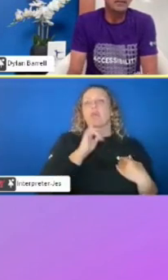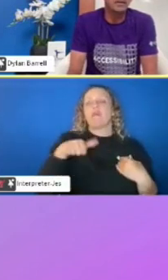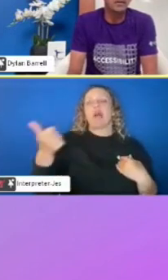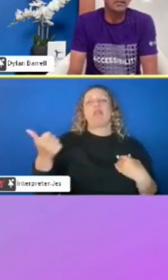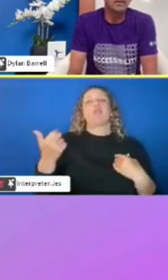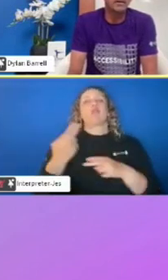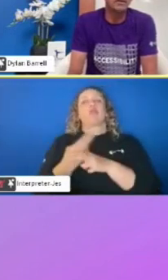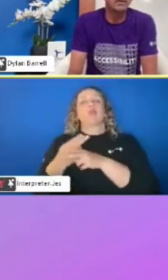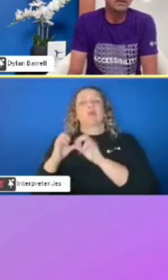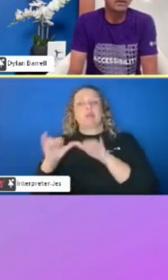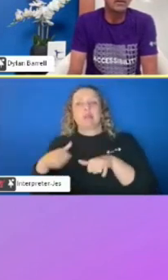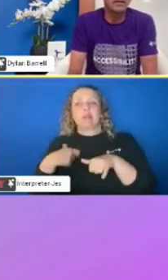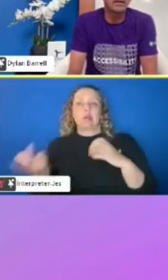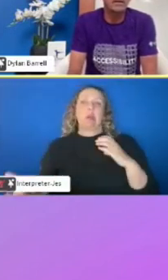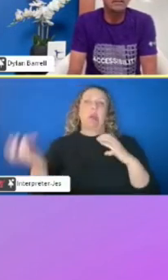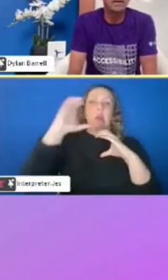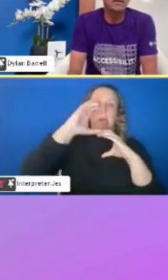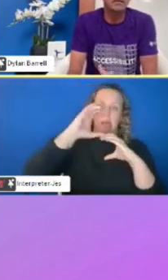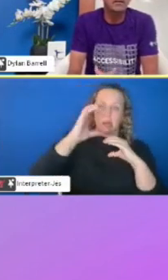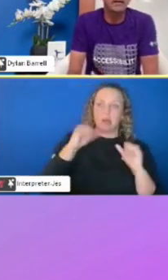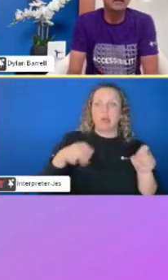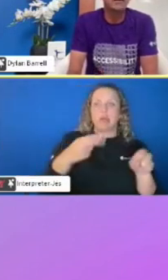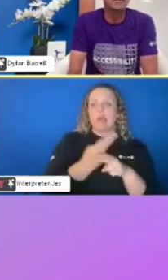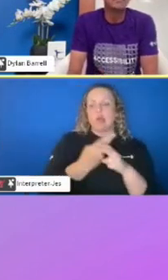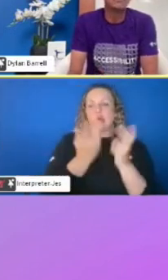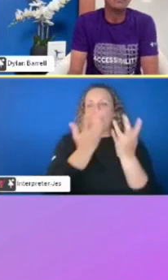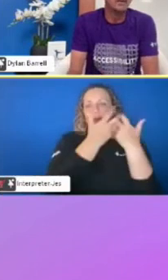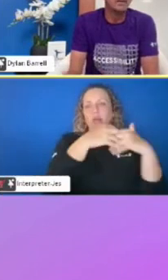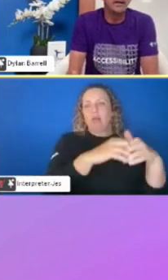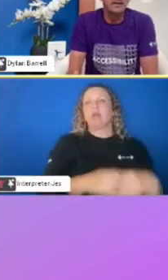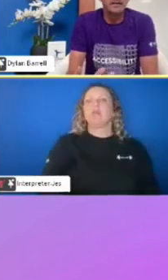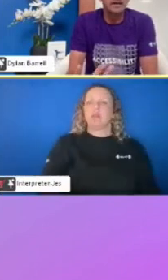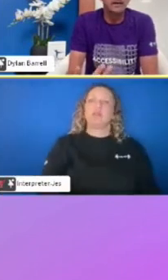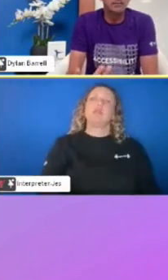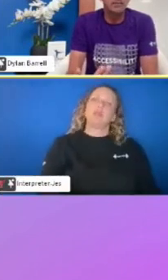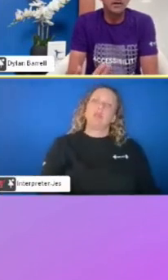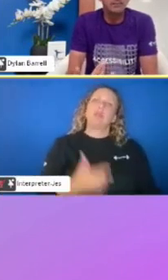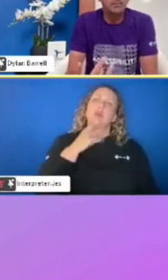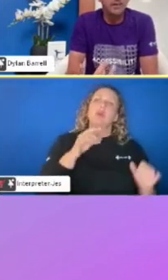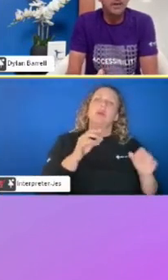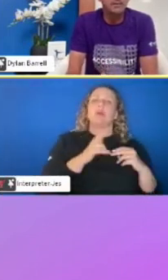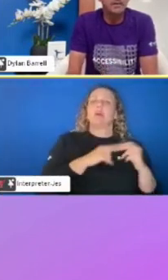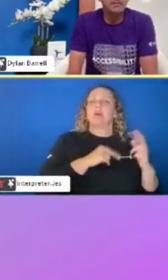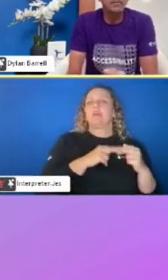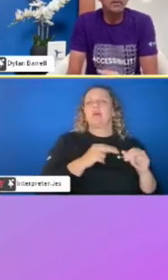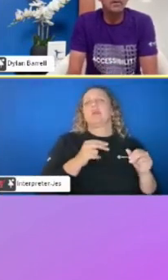and you wanna build it in, you can use that REST API to do that. We've built a standard pre-commit hook